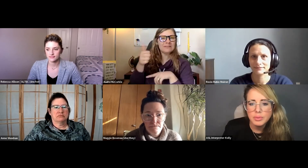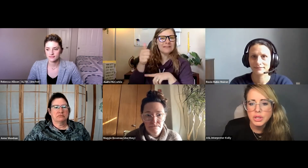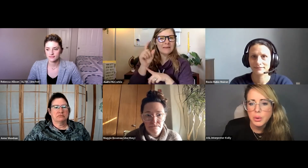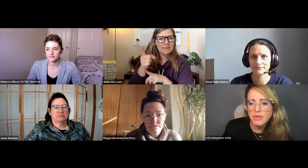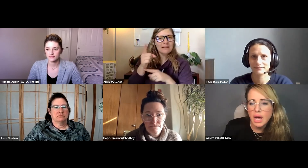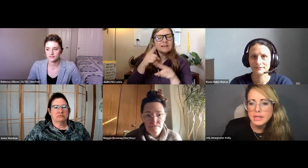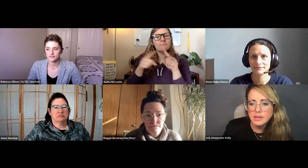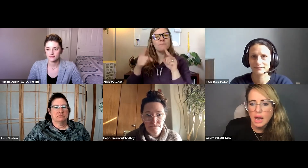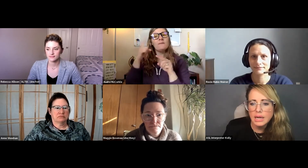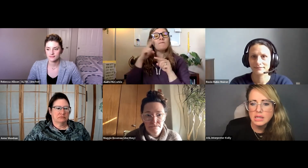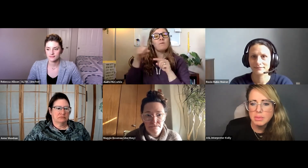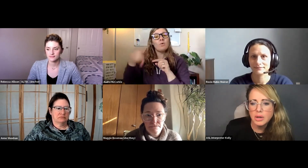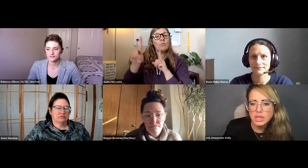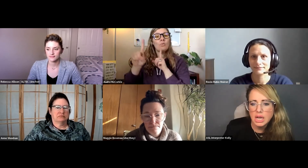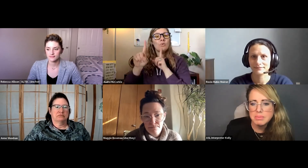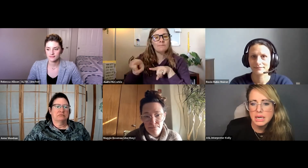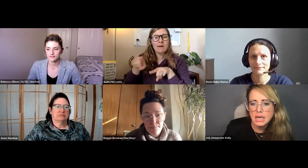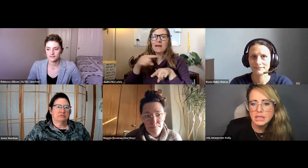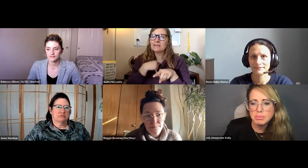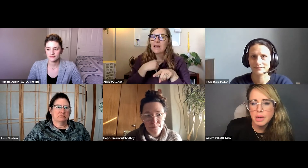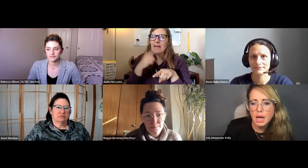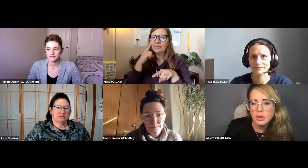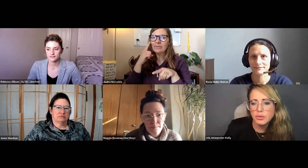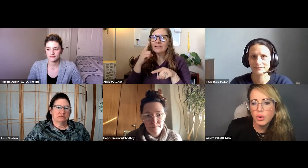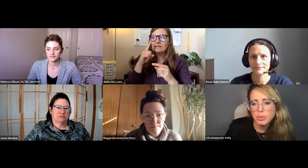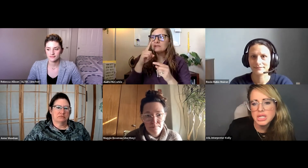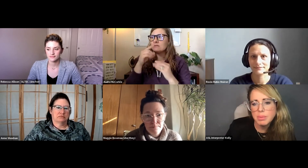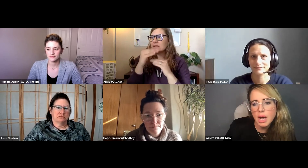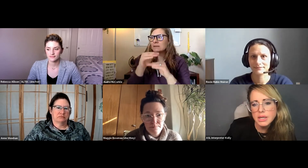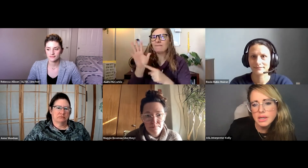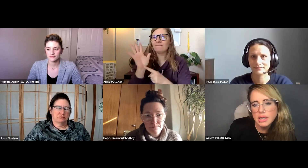so if I sign it's about 10 minutes but for the responses